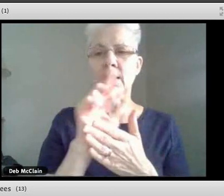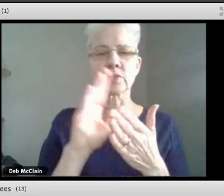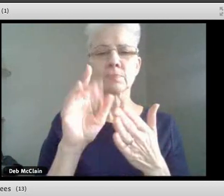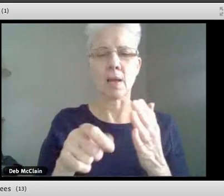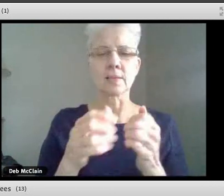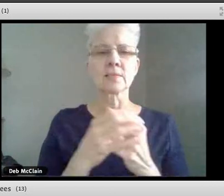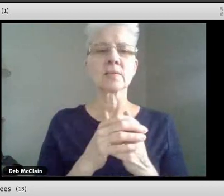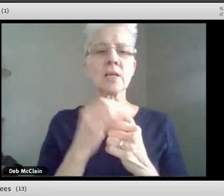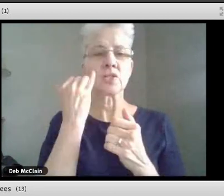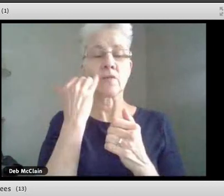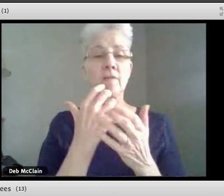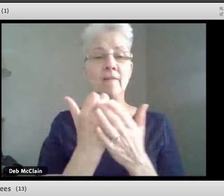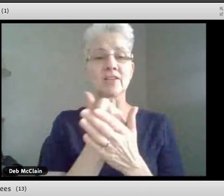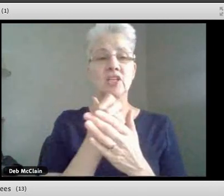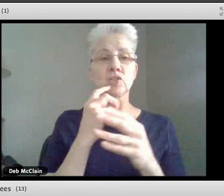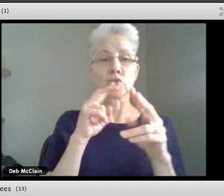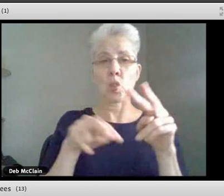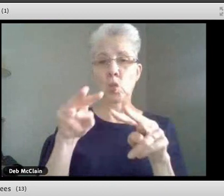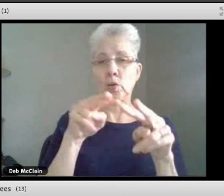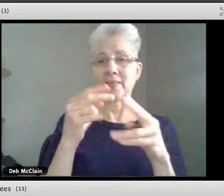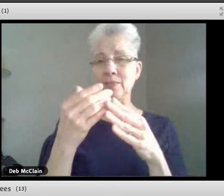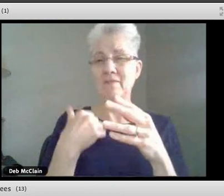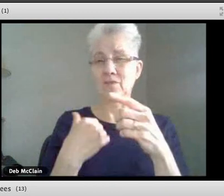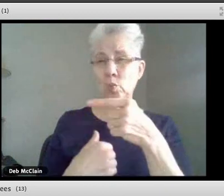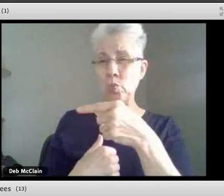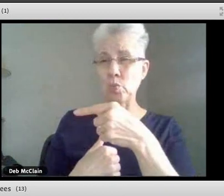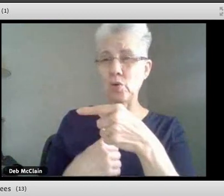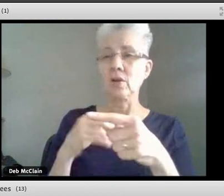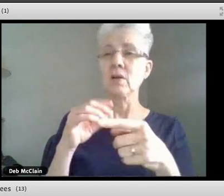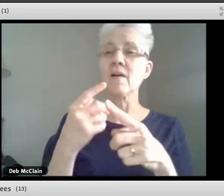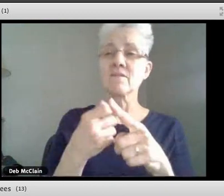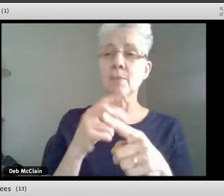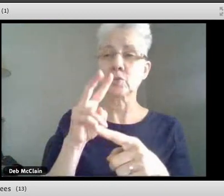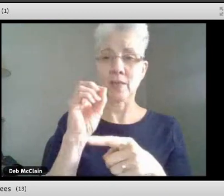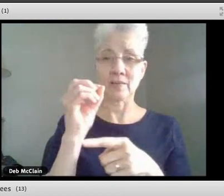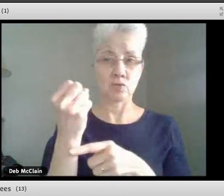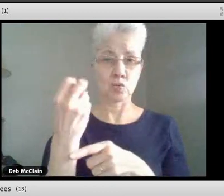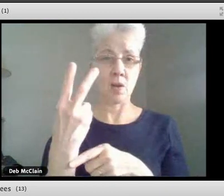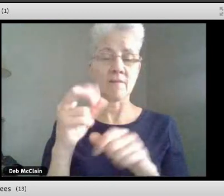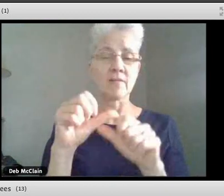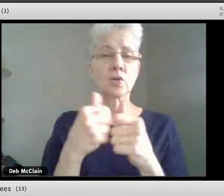this is from 2012. The Association of Research Libraries did this joint task force